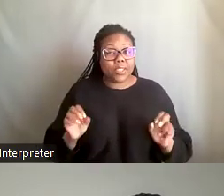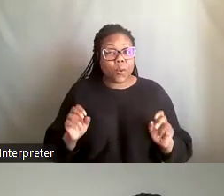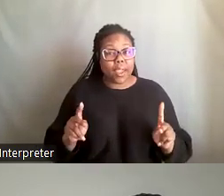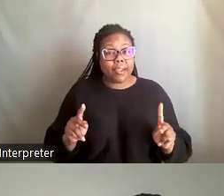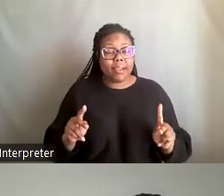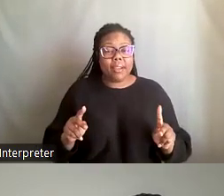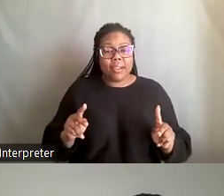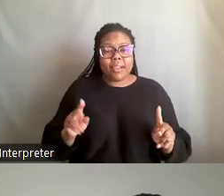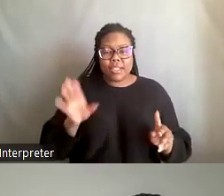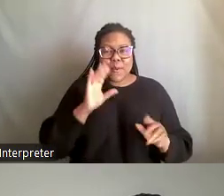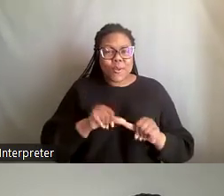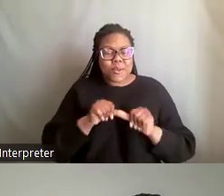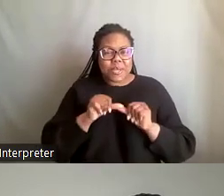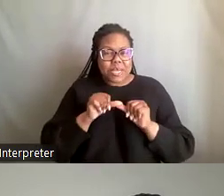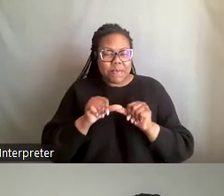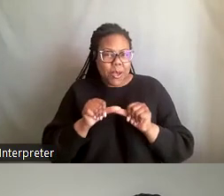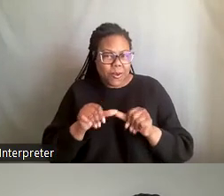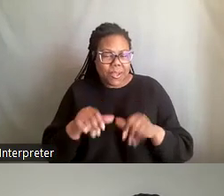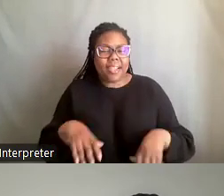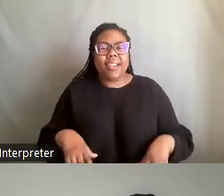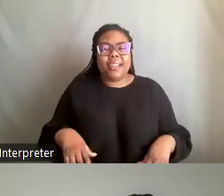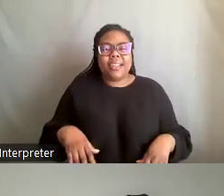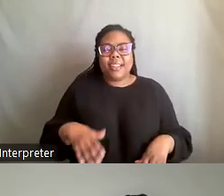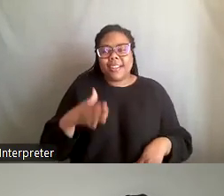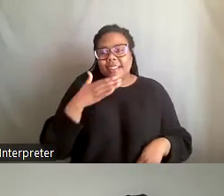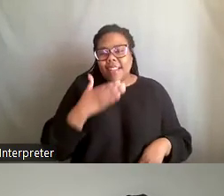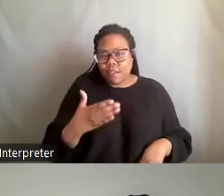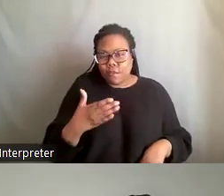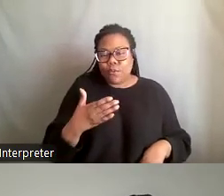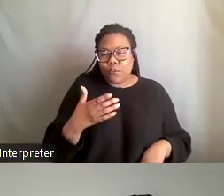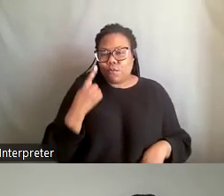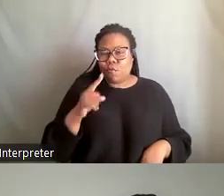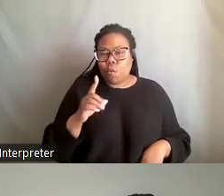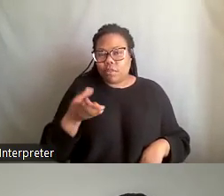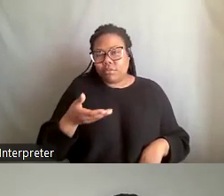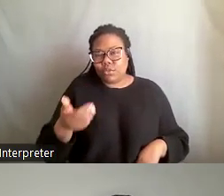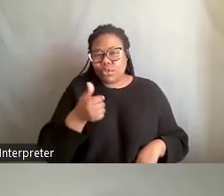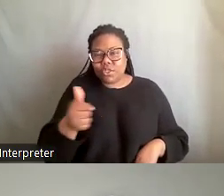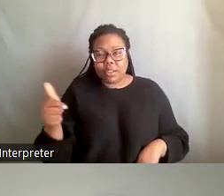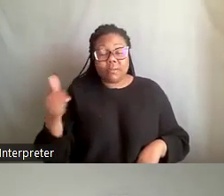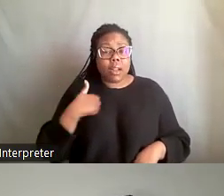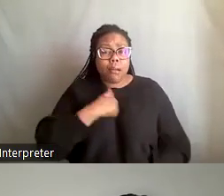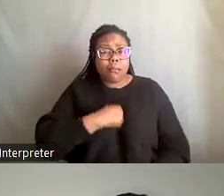the country. Okay. I'm going to keep going. Thank you for